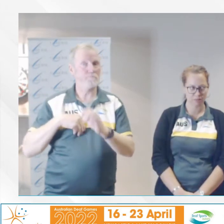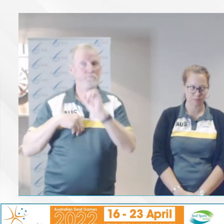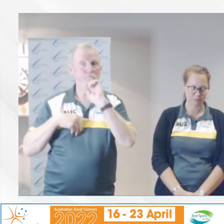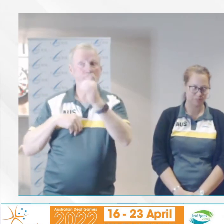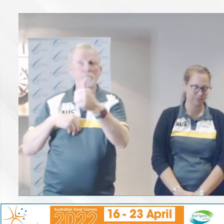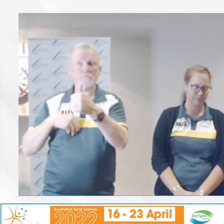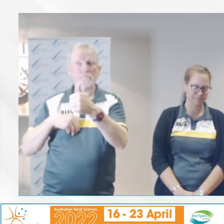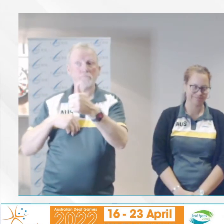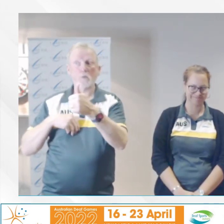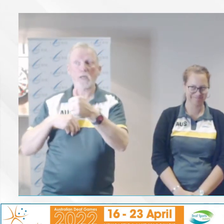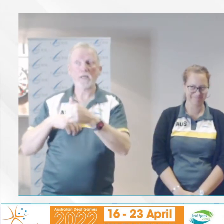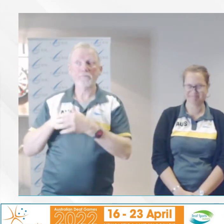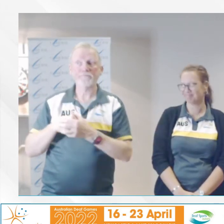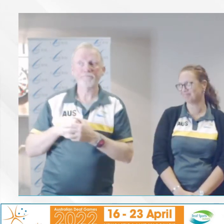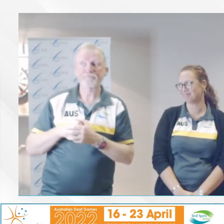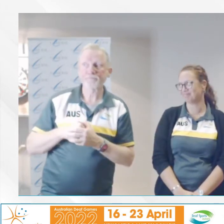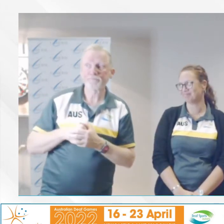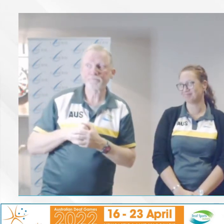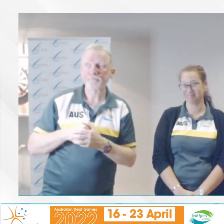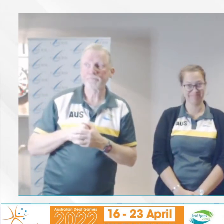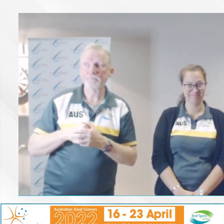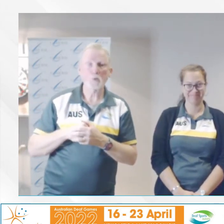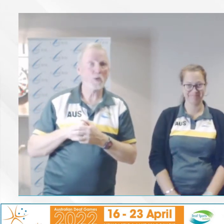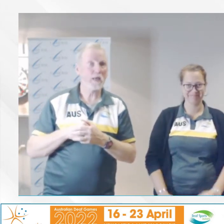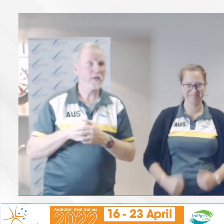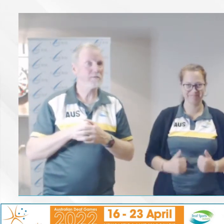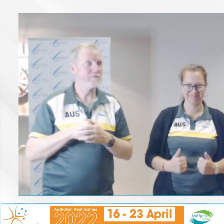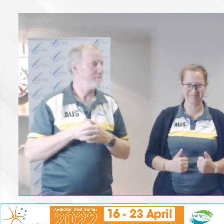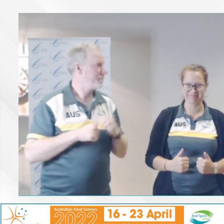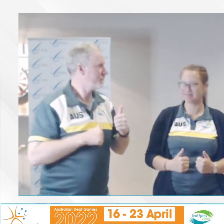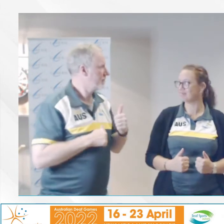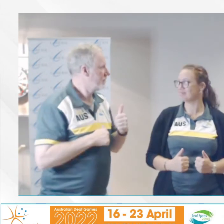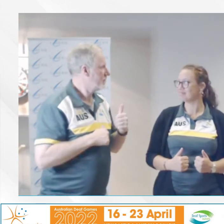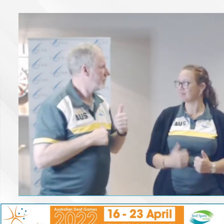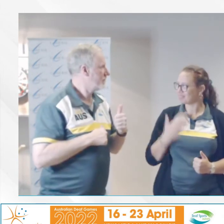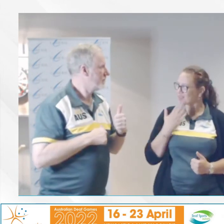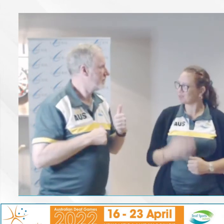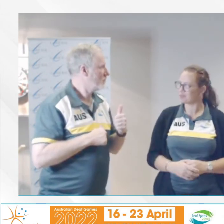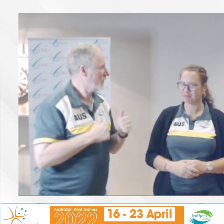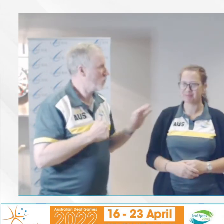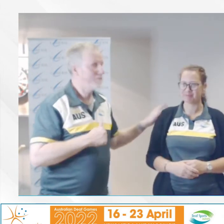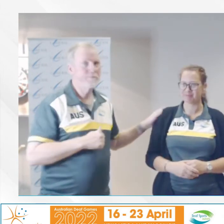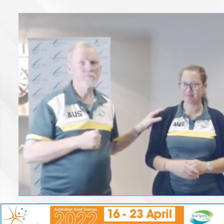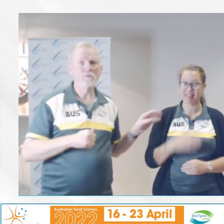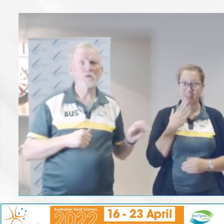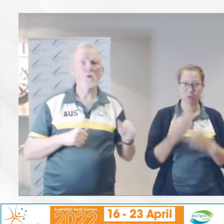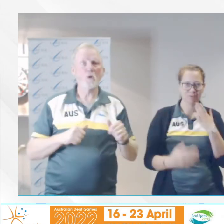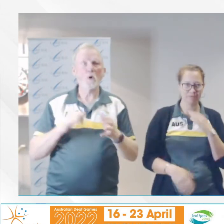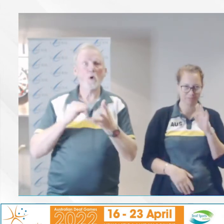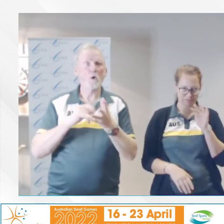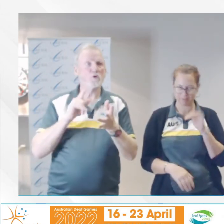or put your information into the volunteers link on our website thank you so much lauren thank you